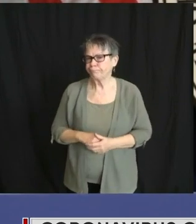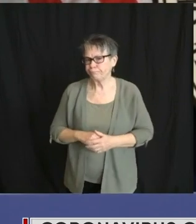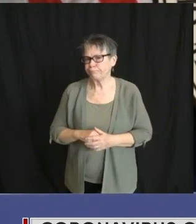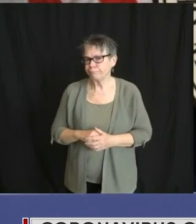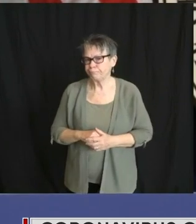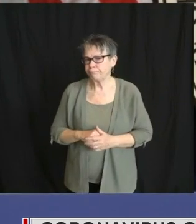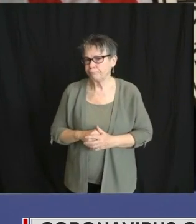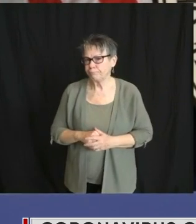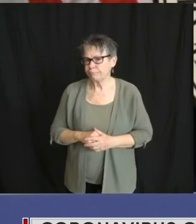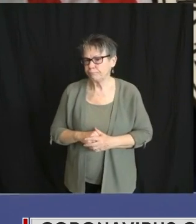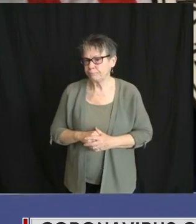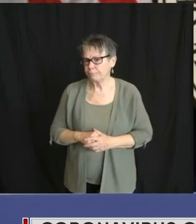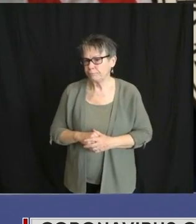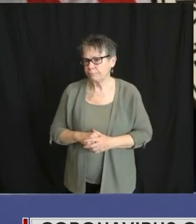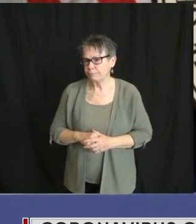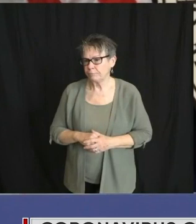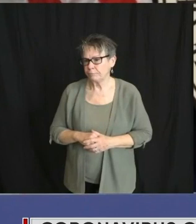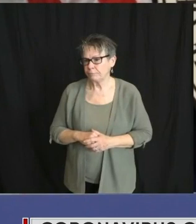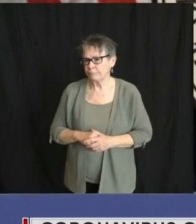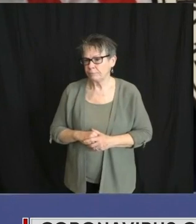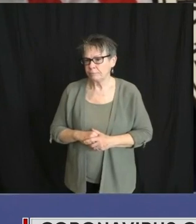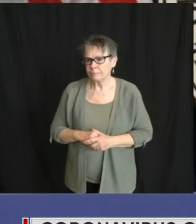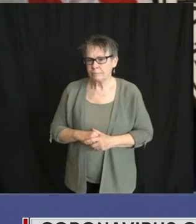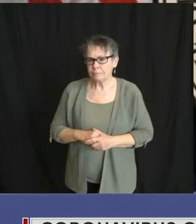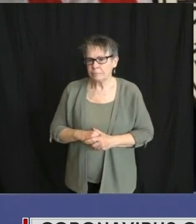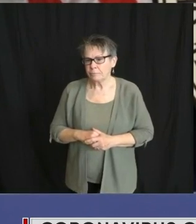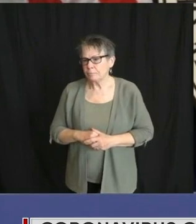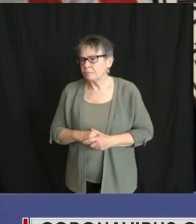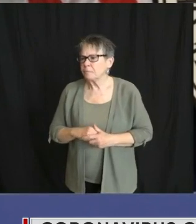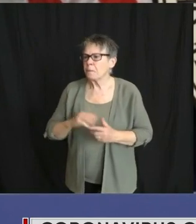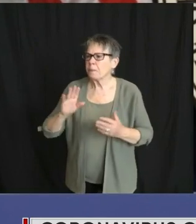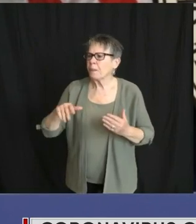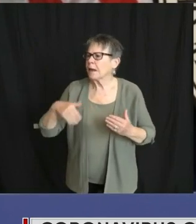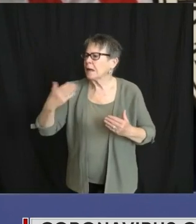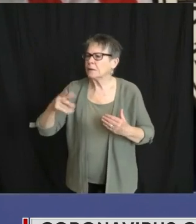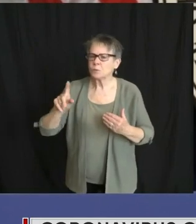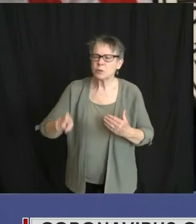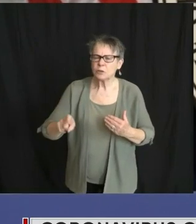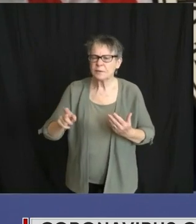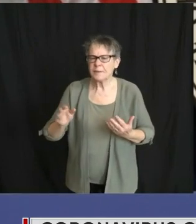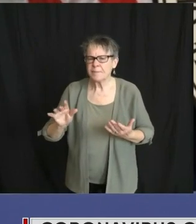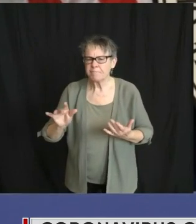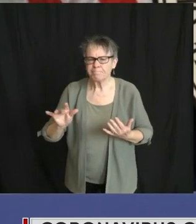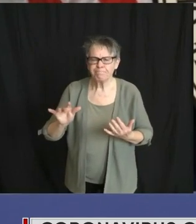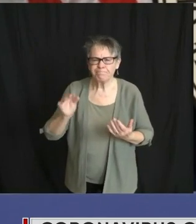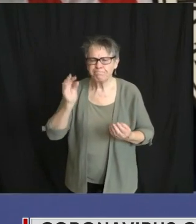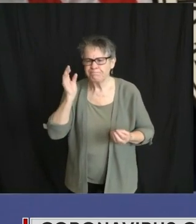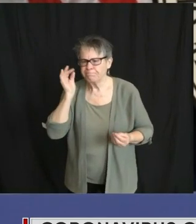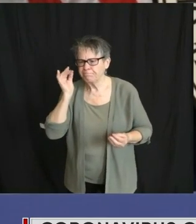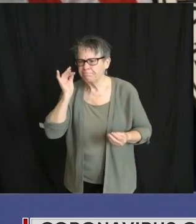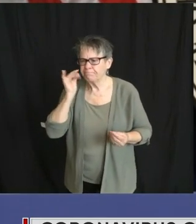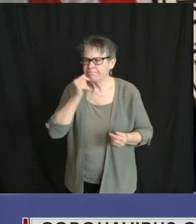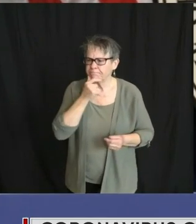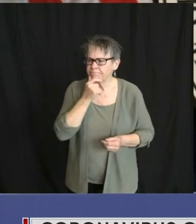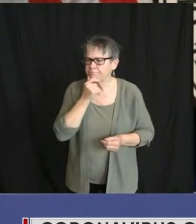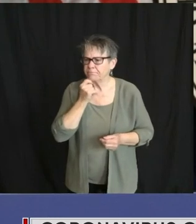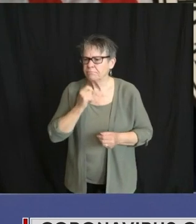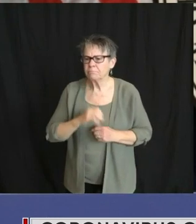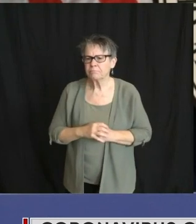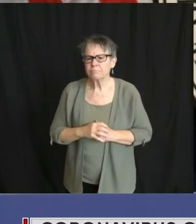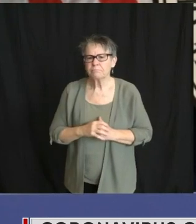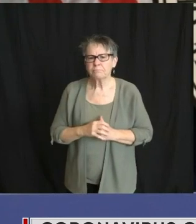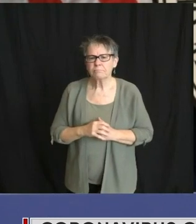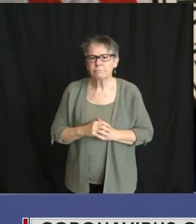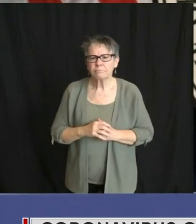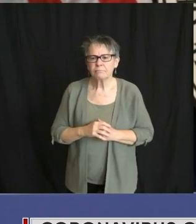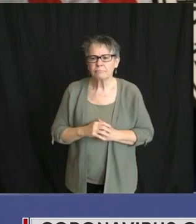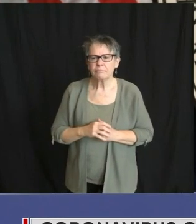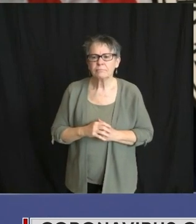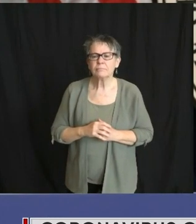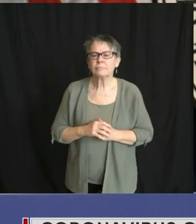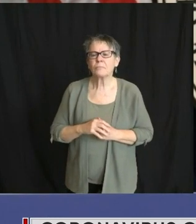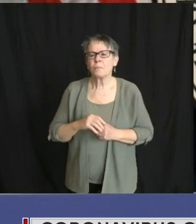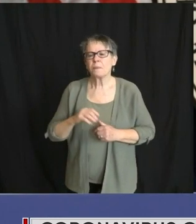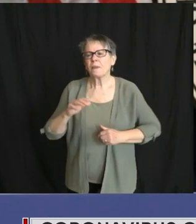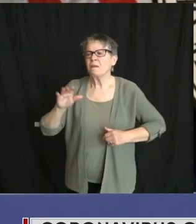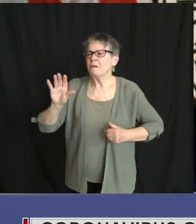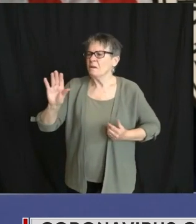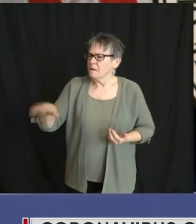THANK YOU.